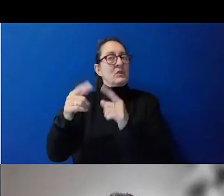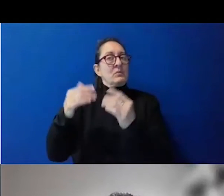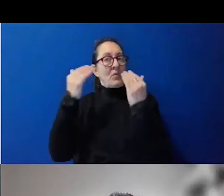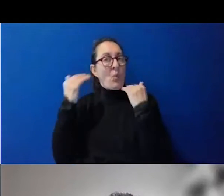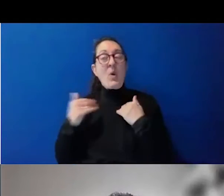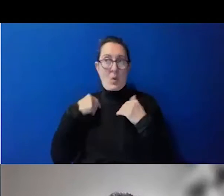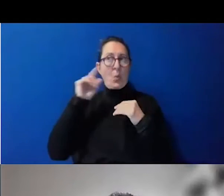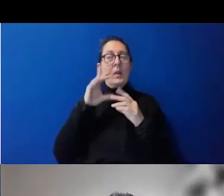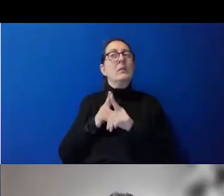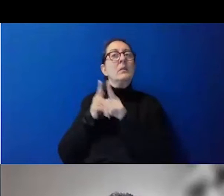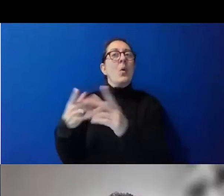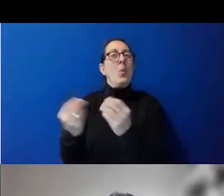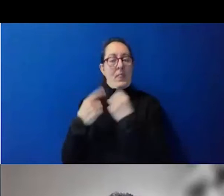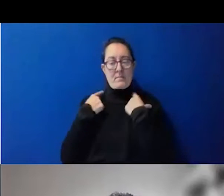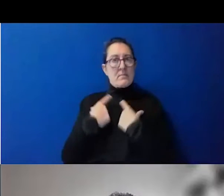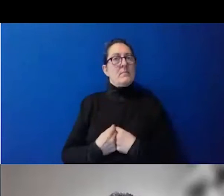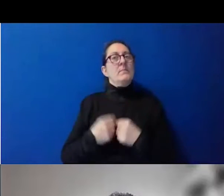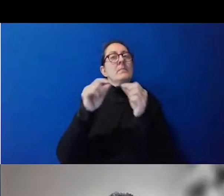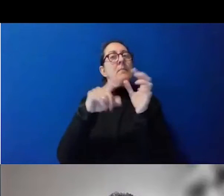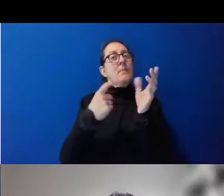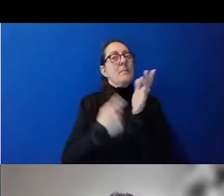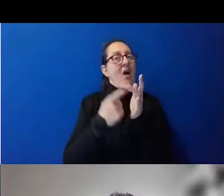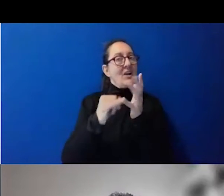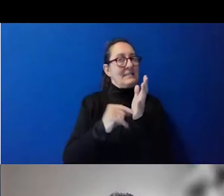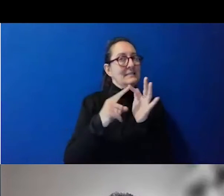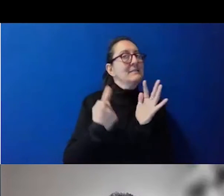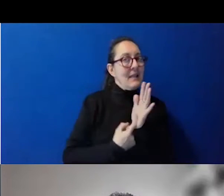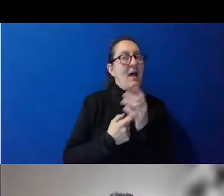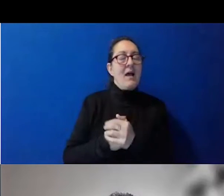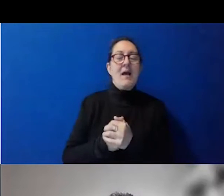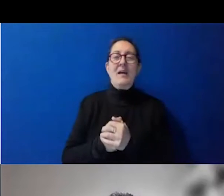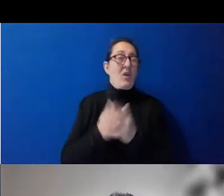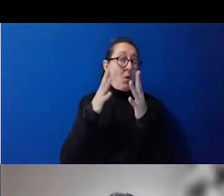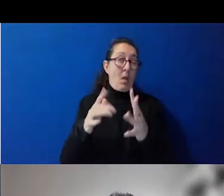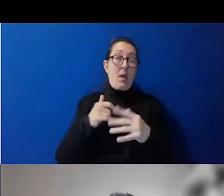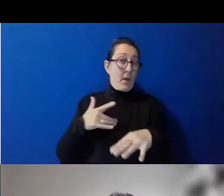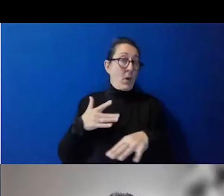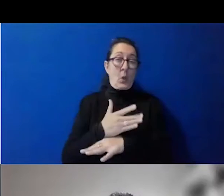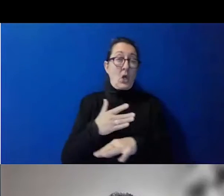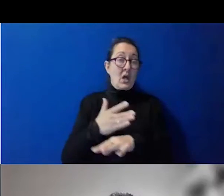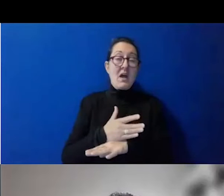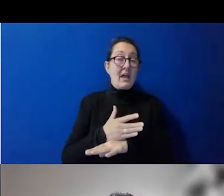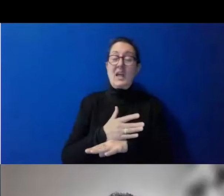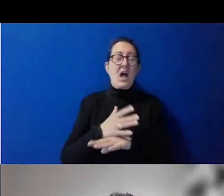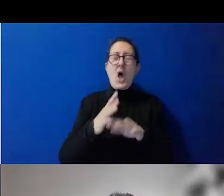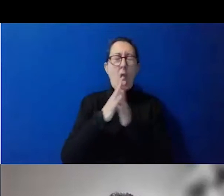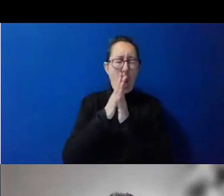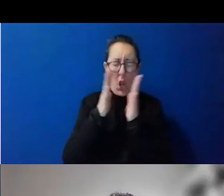so yeah a lot of the because of the function of my job a lot of reading sorry I keep saying that